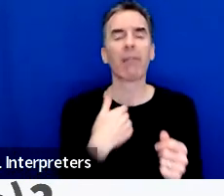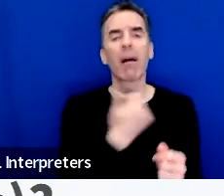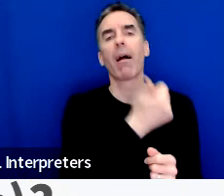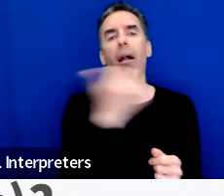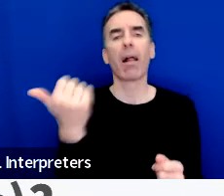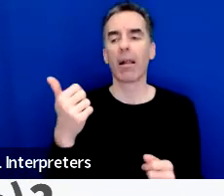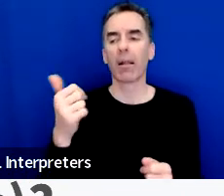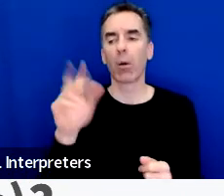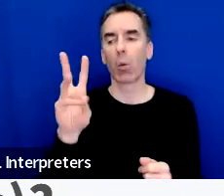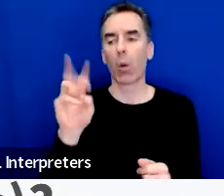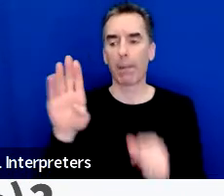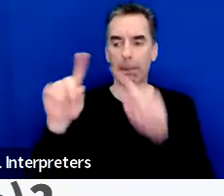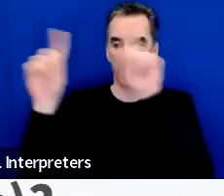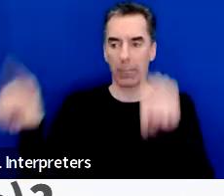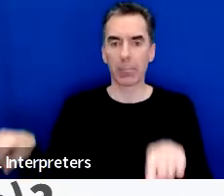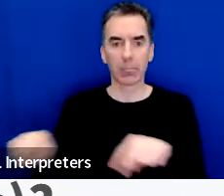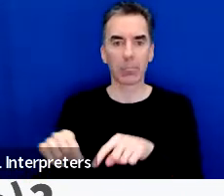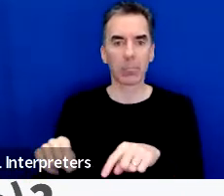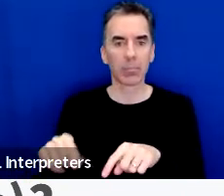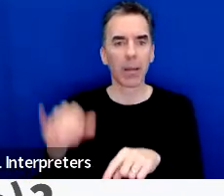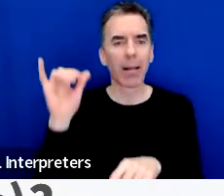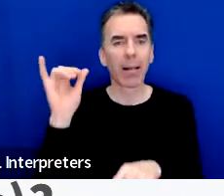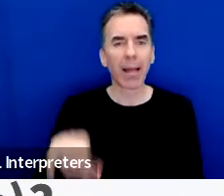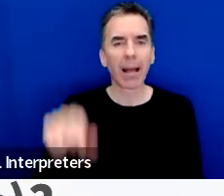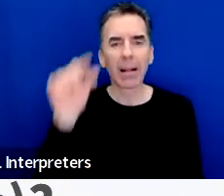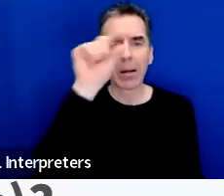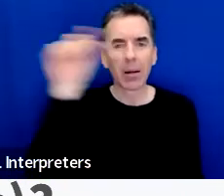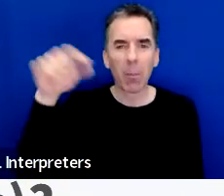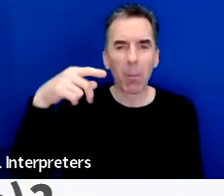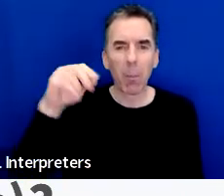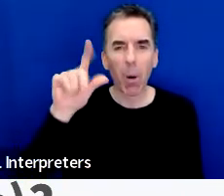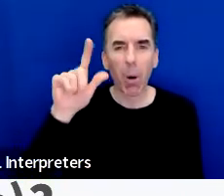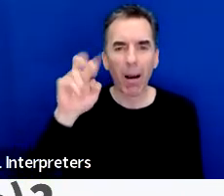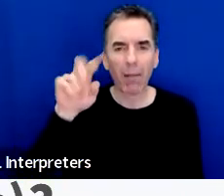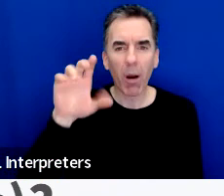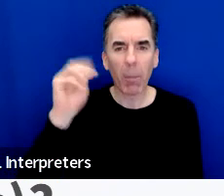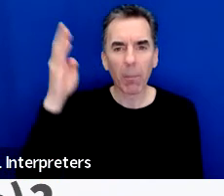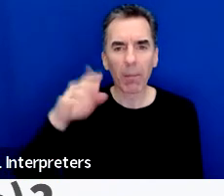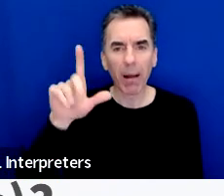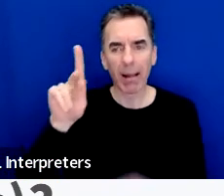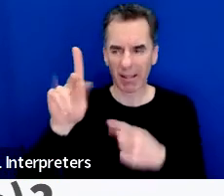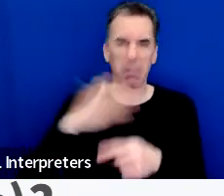and go to poll of dot com slash elk. Those are my initials. 173.